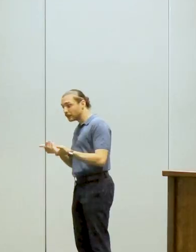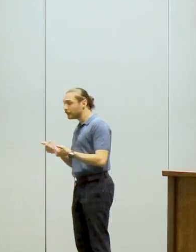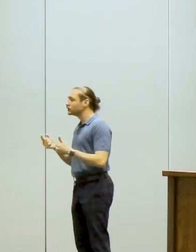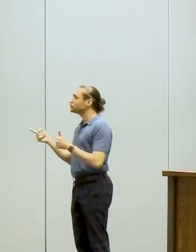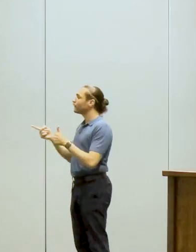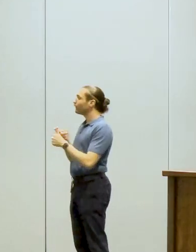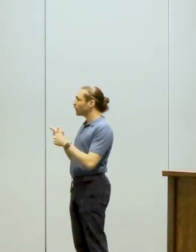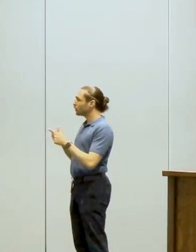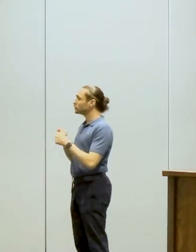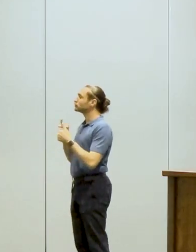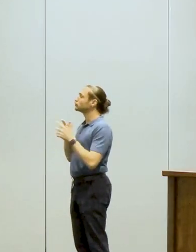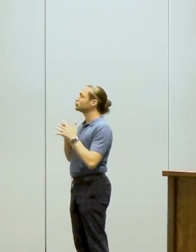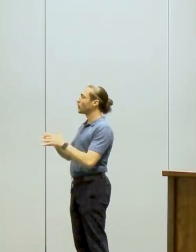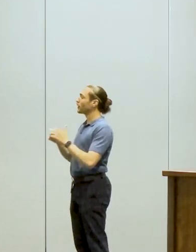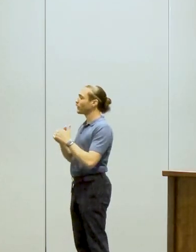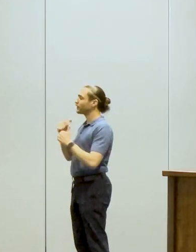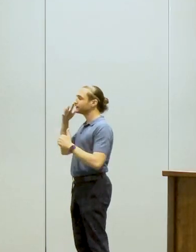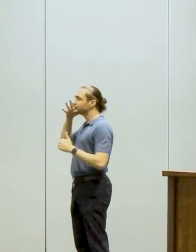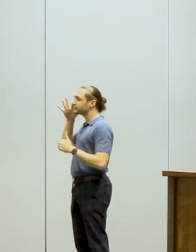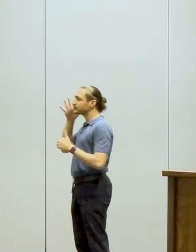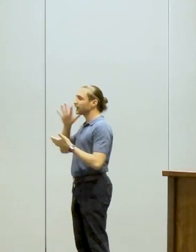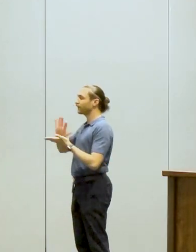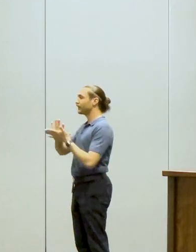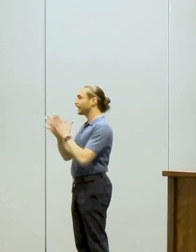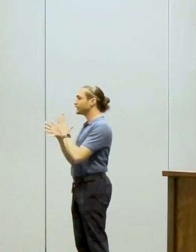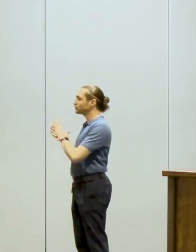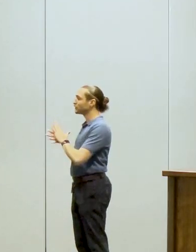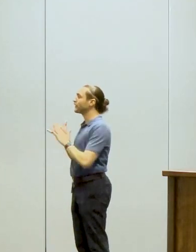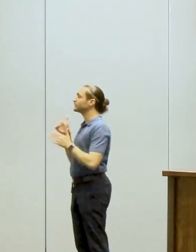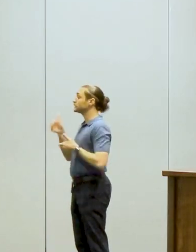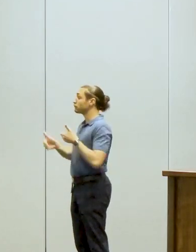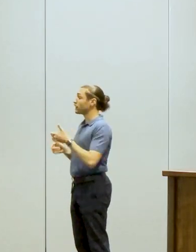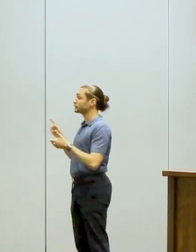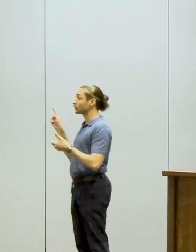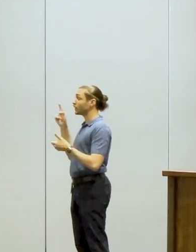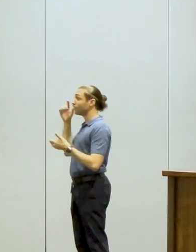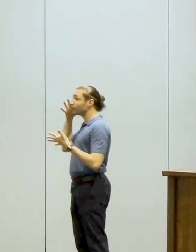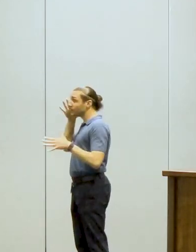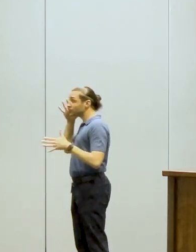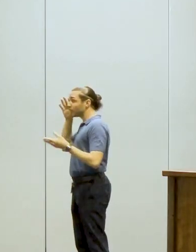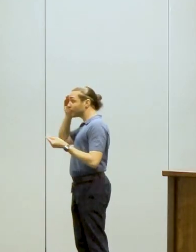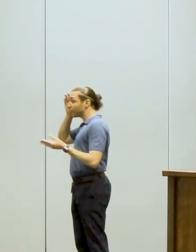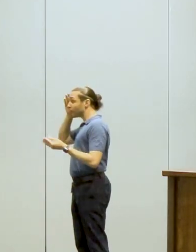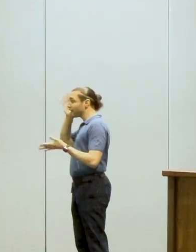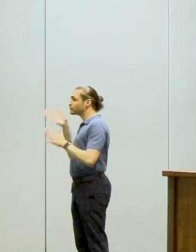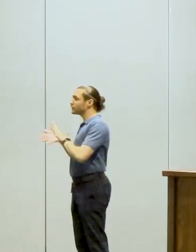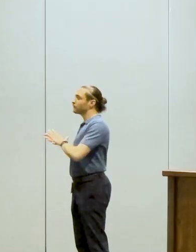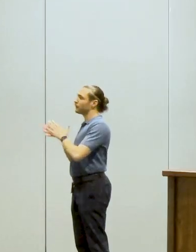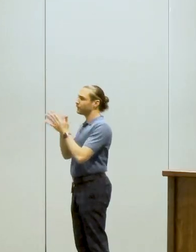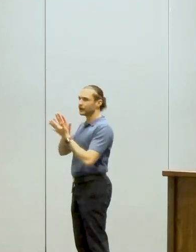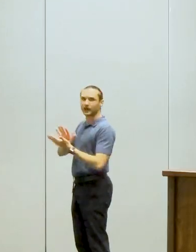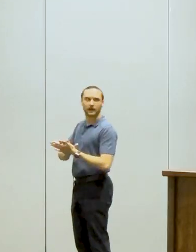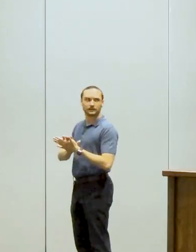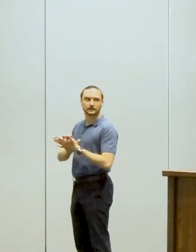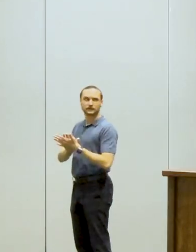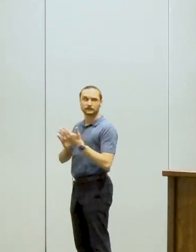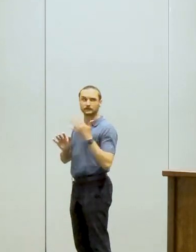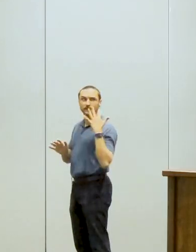sonification, it's the process by which you turn visual data into sound. So for example, a graph might be represented by